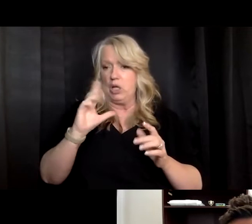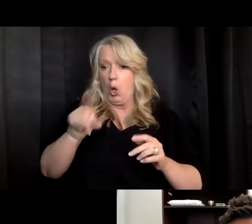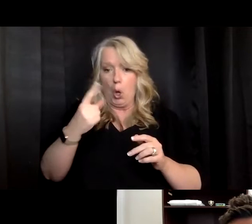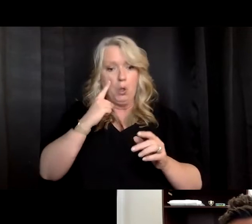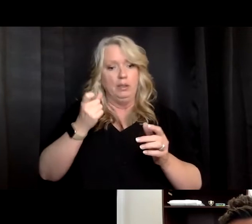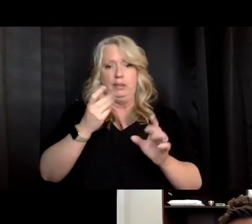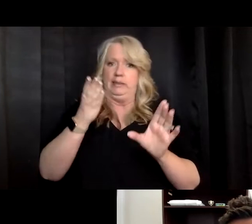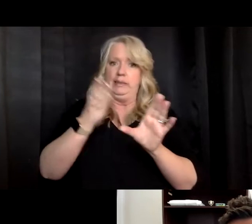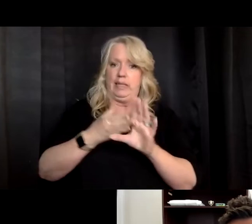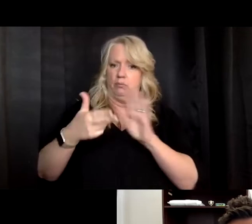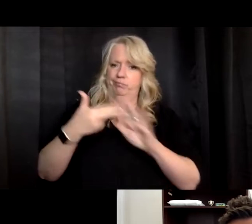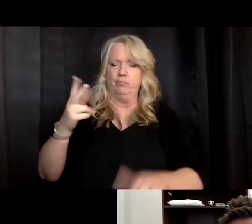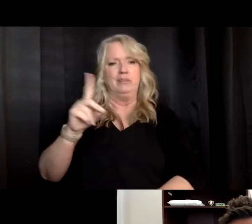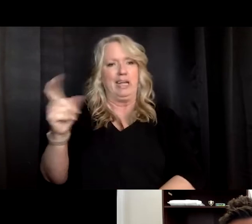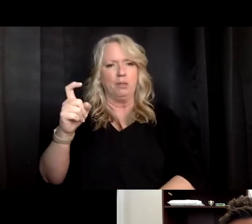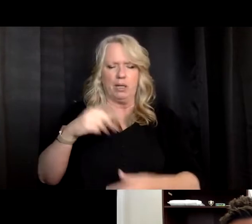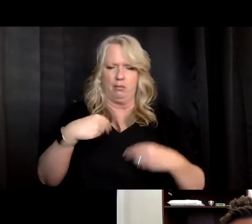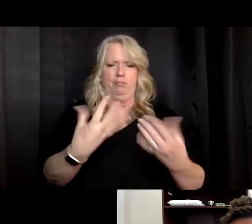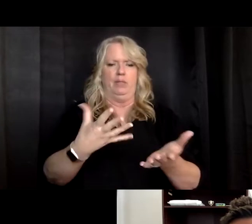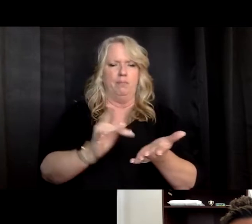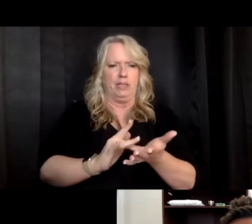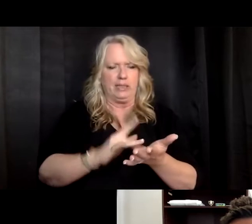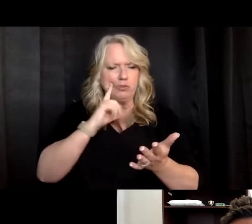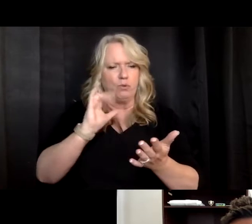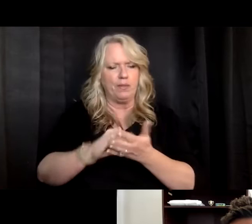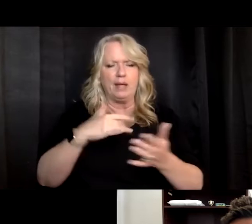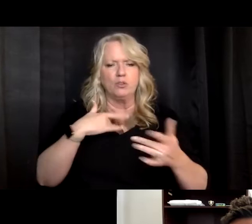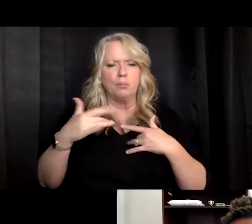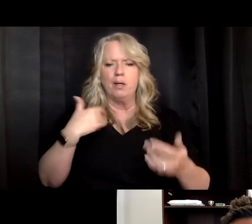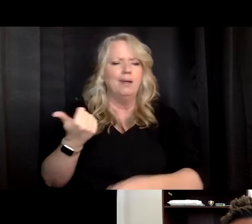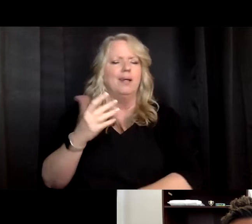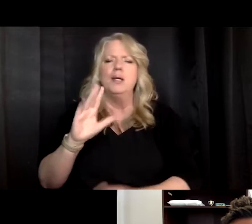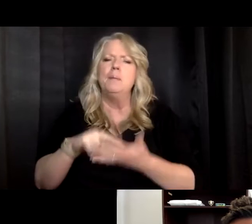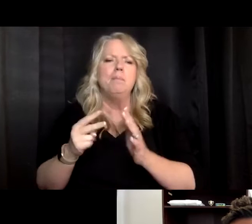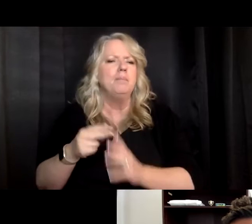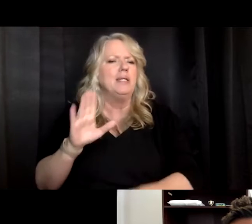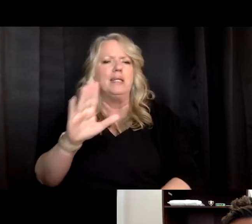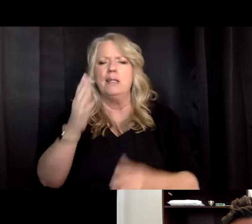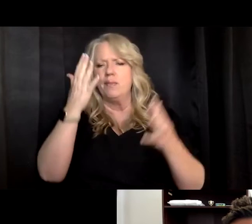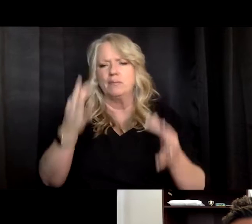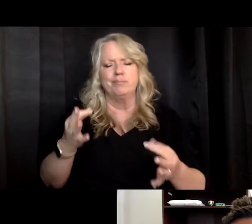DETERMINANTS, BUT IF YOUR CRISIS SERVICE INVOLVES, DEVELOPMENT, PSYCHIATRIC DIAGNOSIS HAVING MEDICATION FOR APPROACH